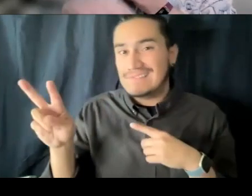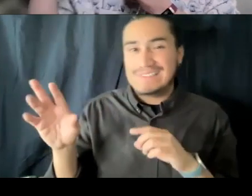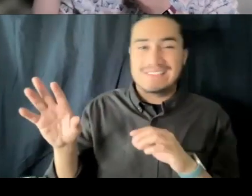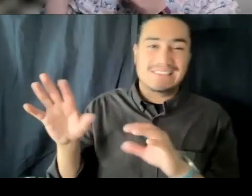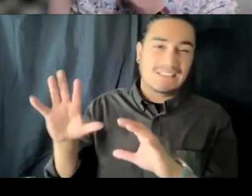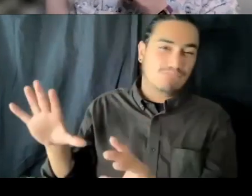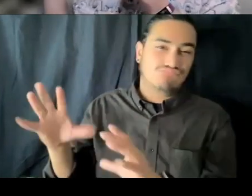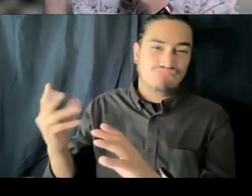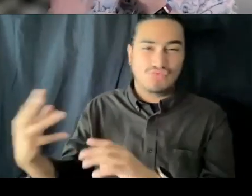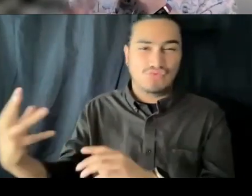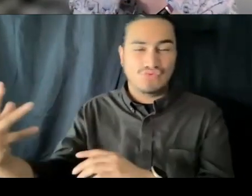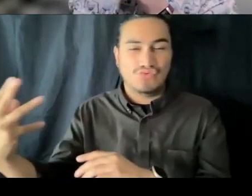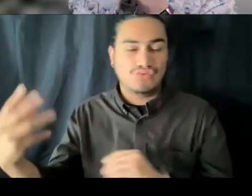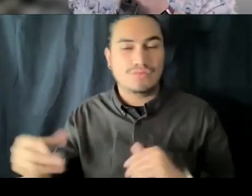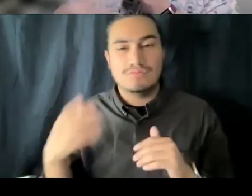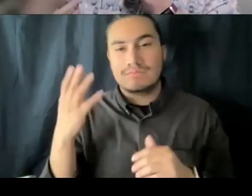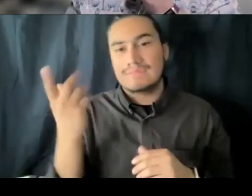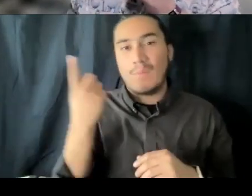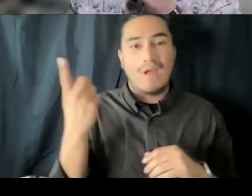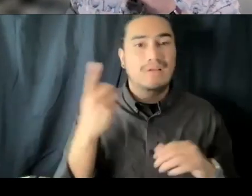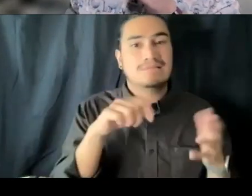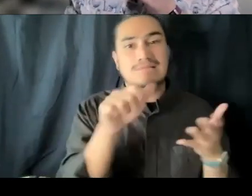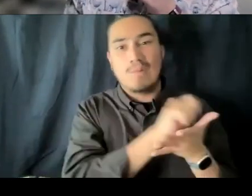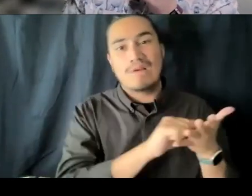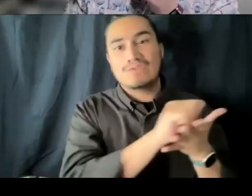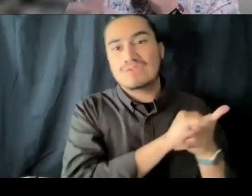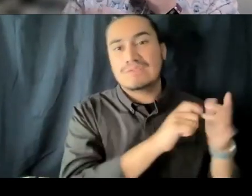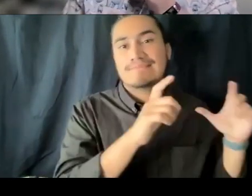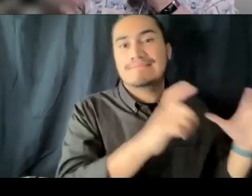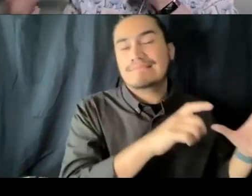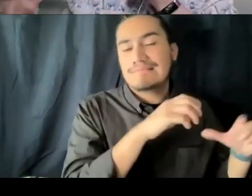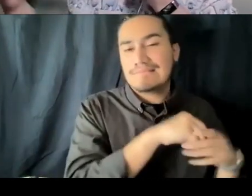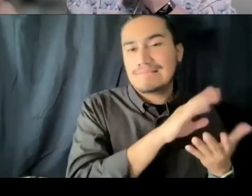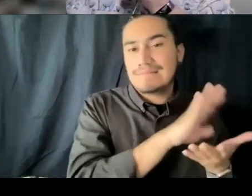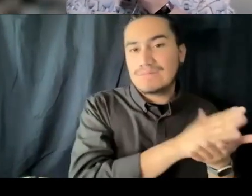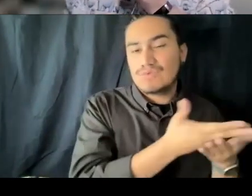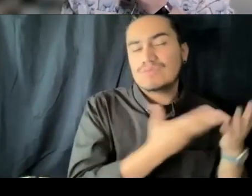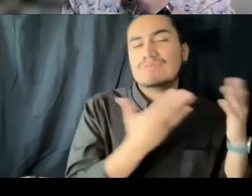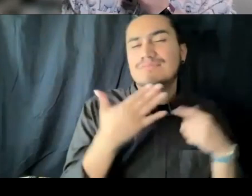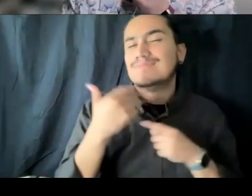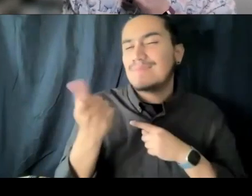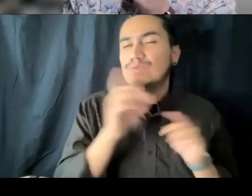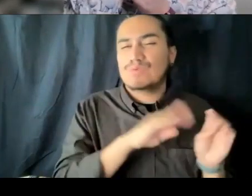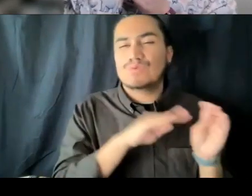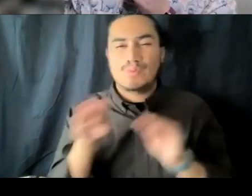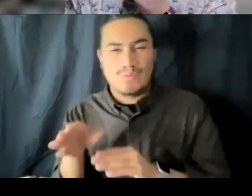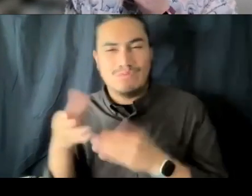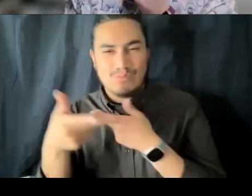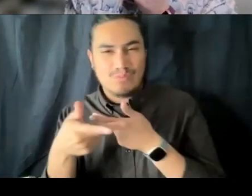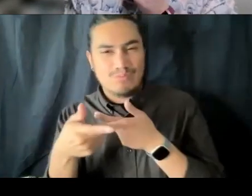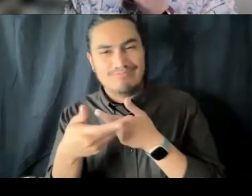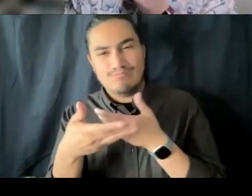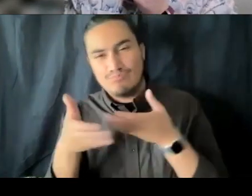somebody is doing dishes in the kitchen, it might help to move to somebody where it's less stimulating. Check in with the person.